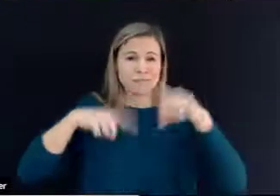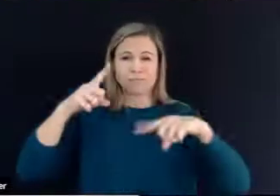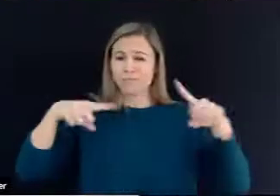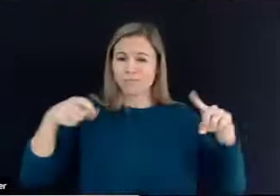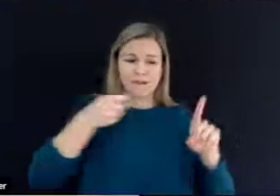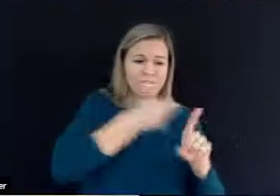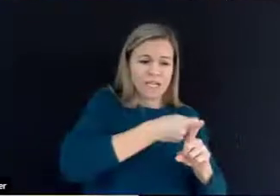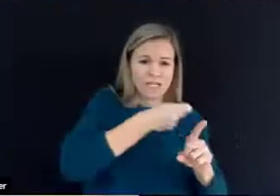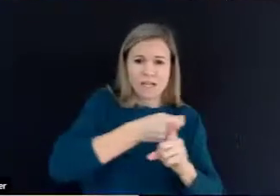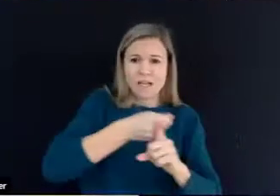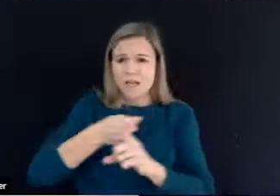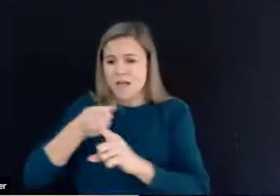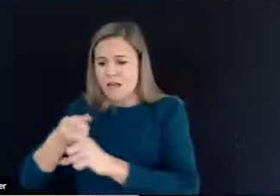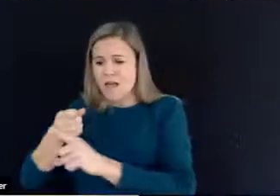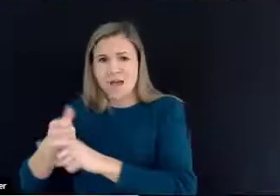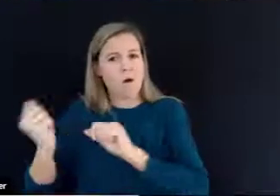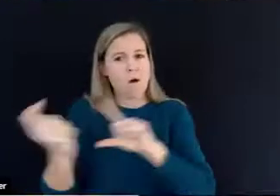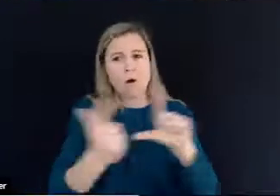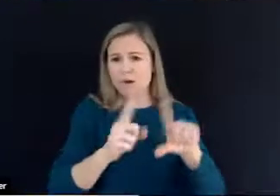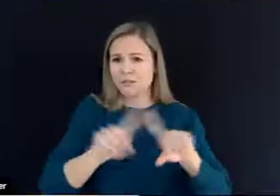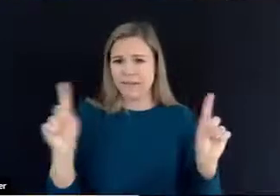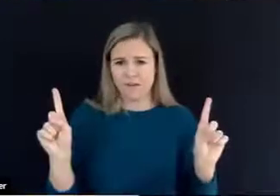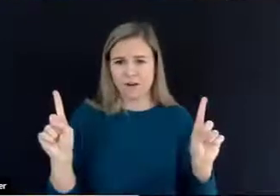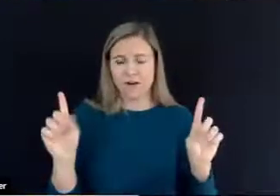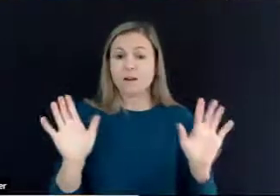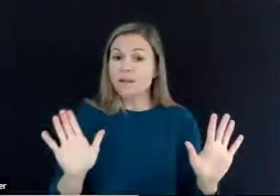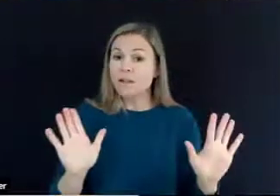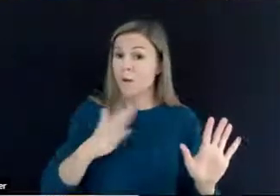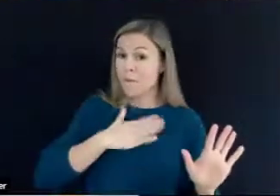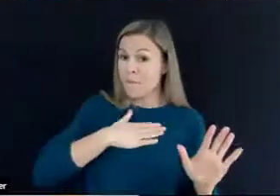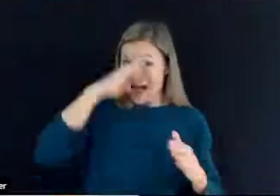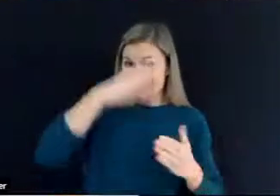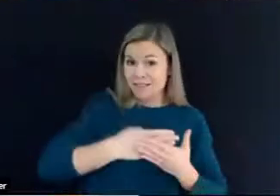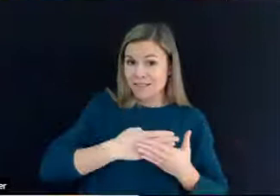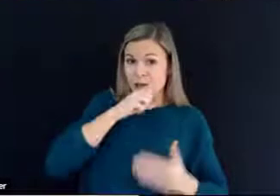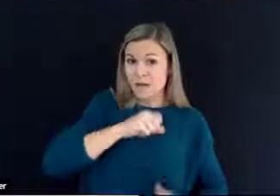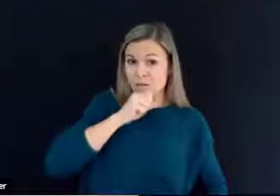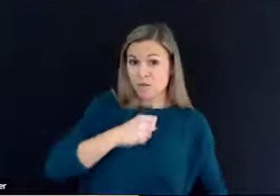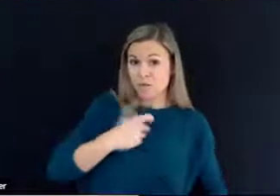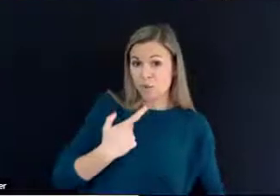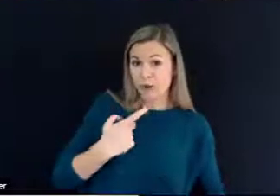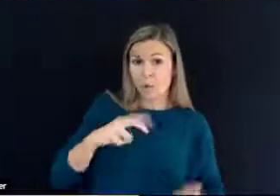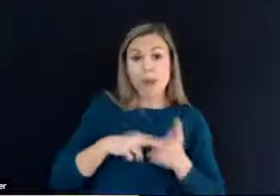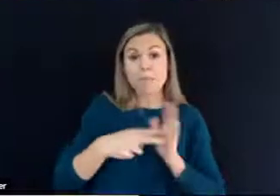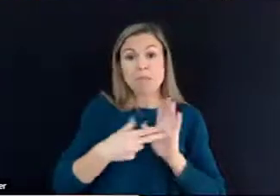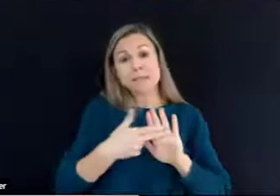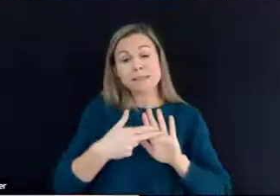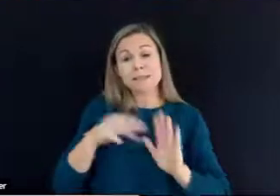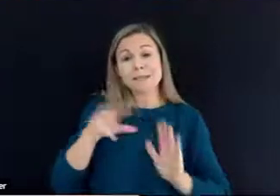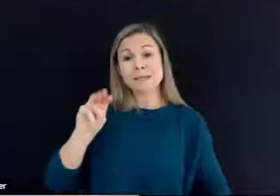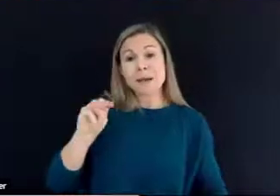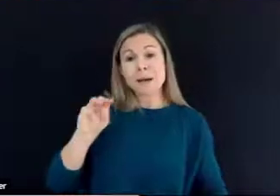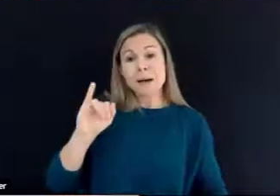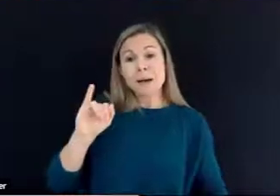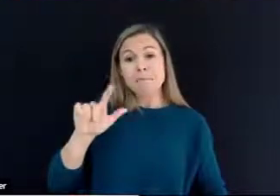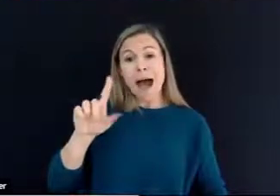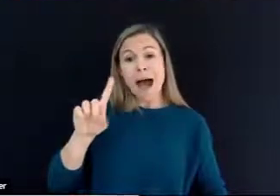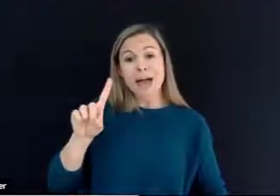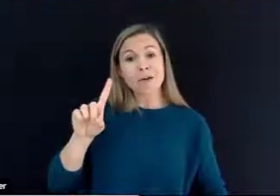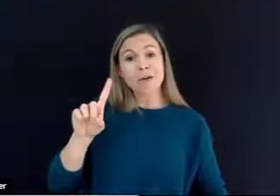But that doesn't mean that my son who's 21 is mild either, so there's a lot of questions and a lot of research that's taking place,